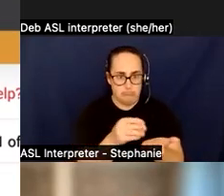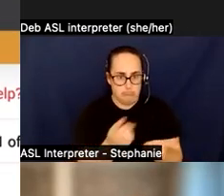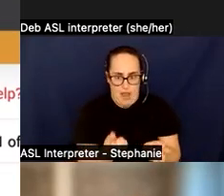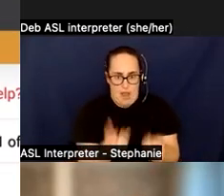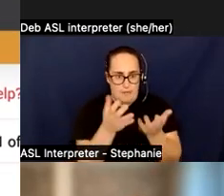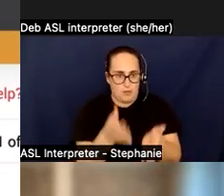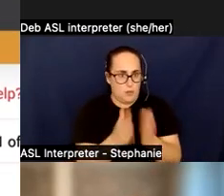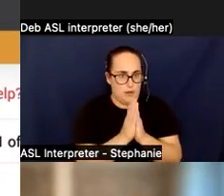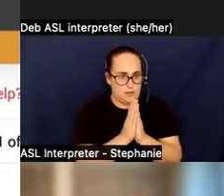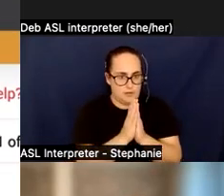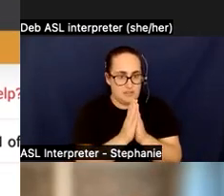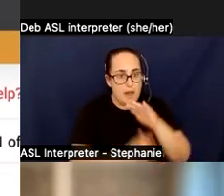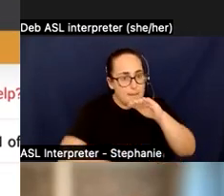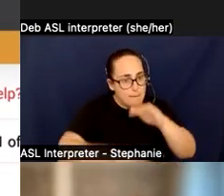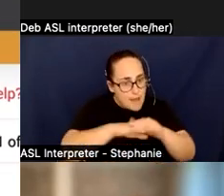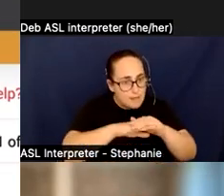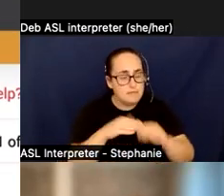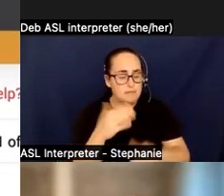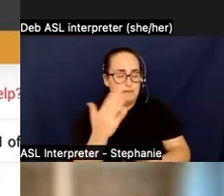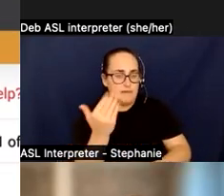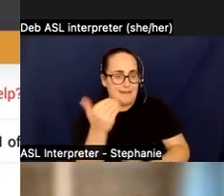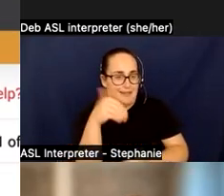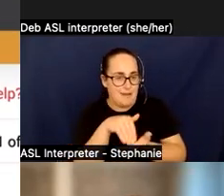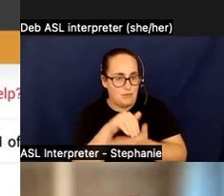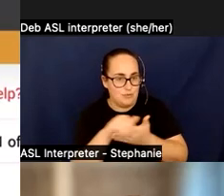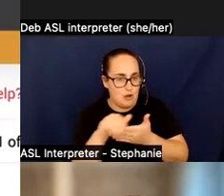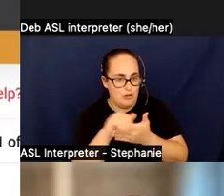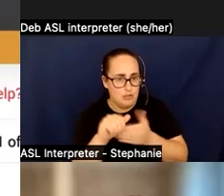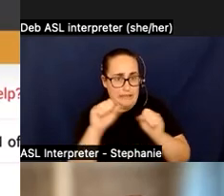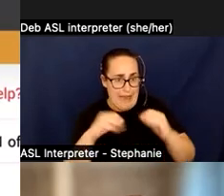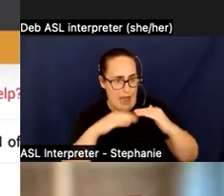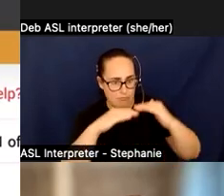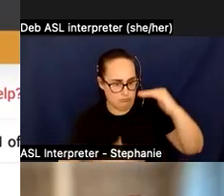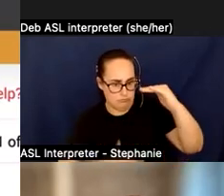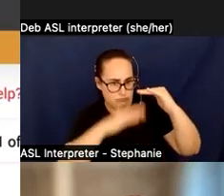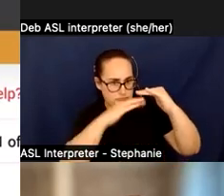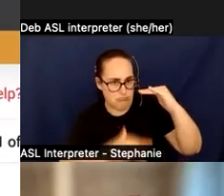to $15,000, it can be anything below that as well, if you don't need more, if you're doing a smaller